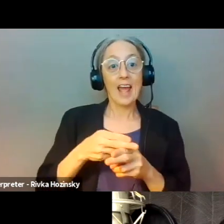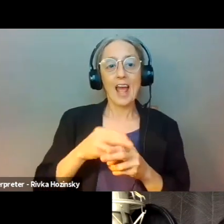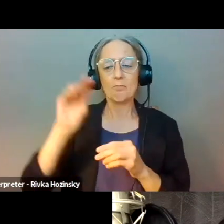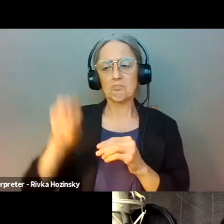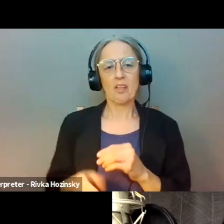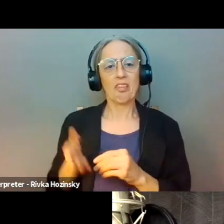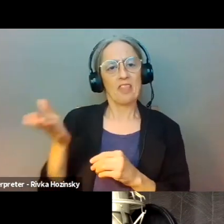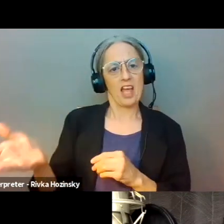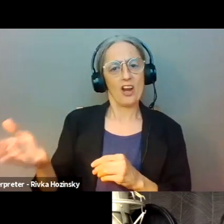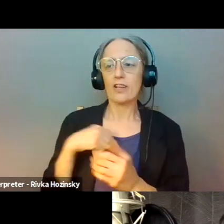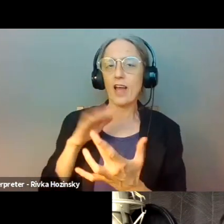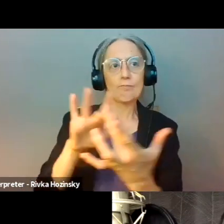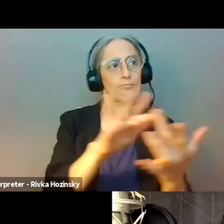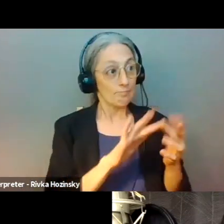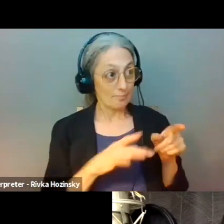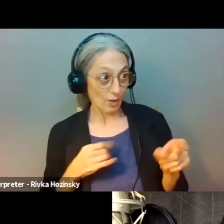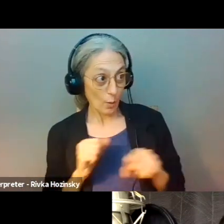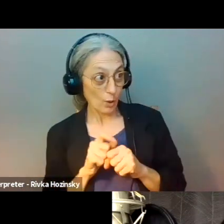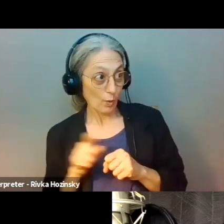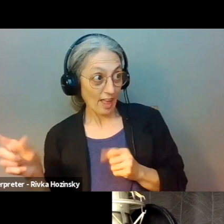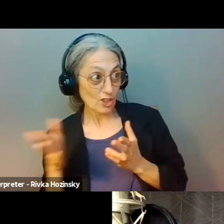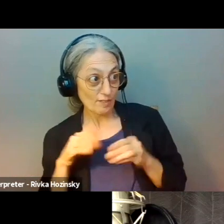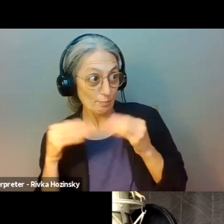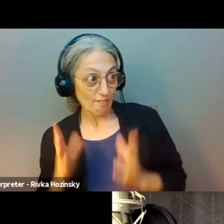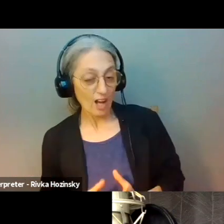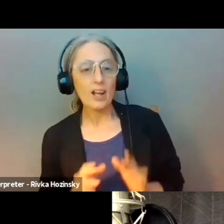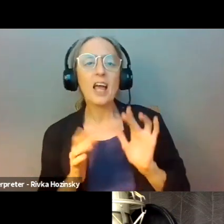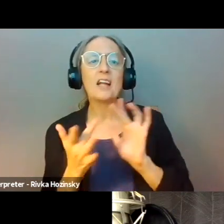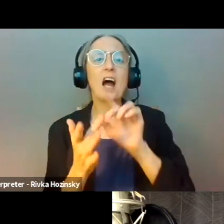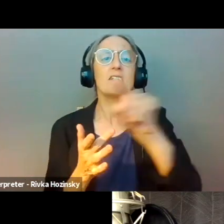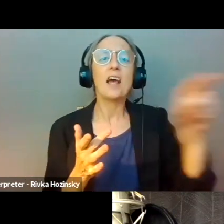out and say, “Did you like working with this service provider?” So definitely I would just ask them